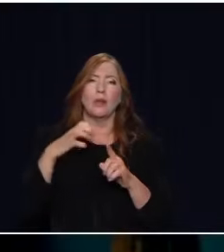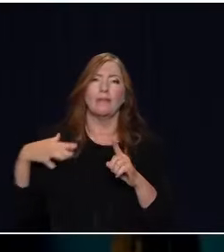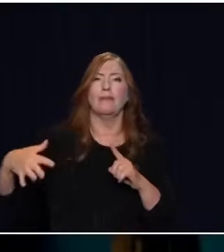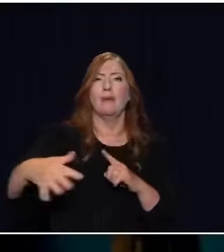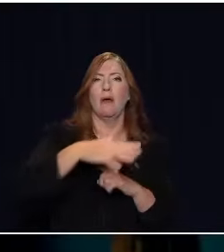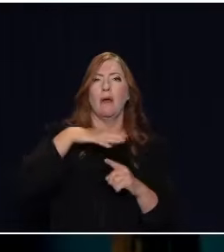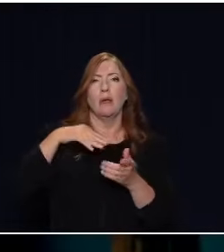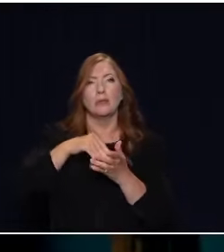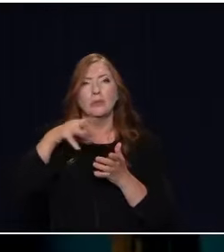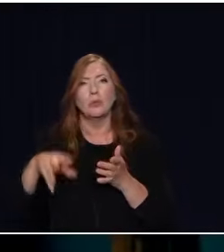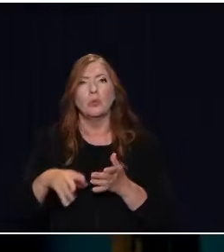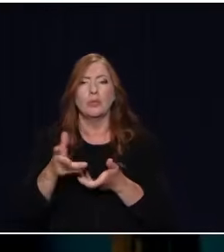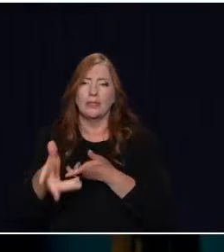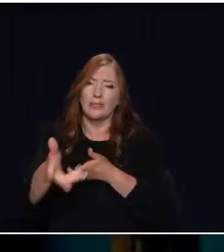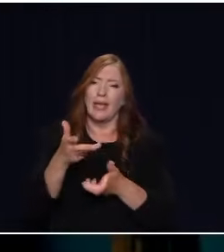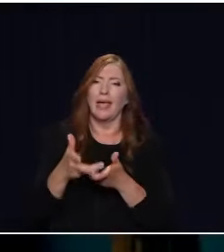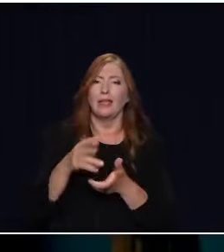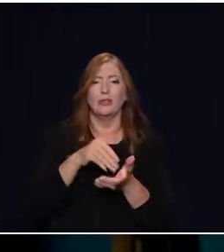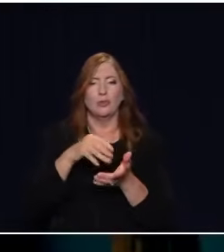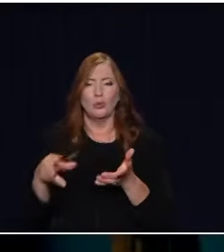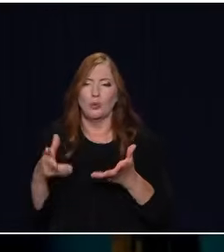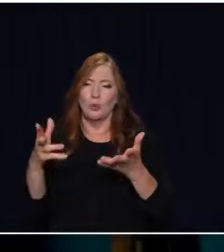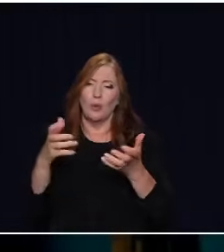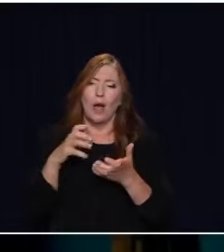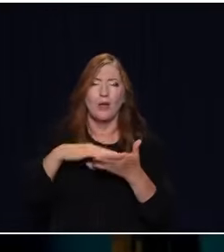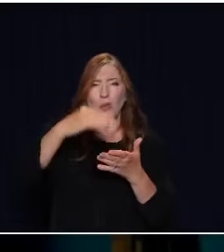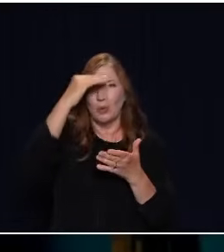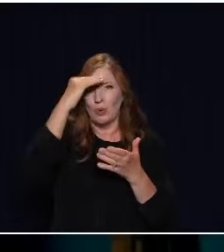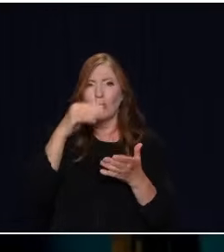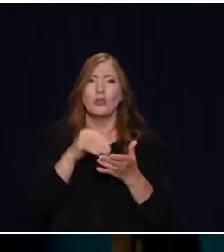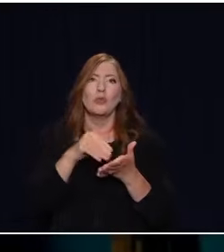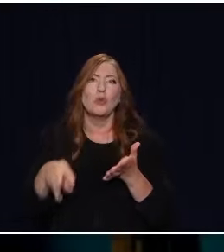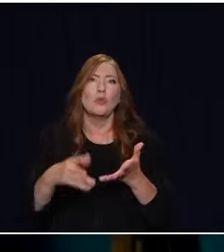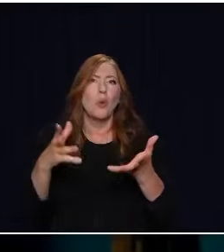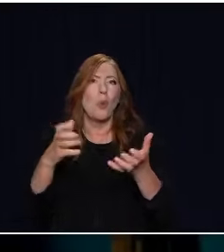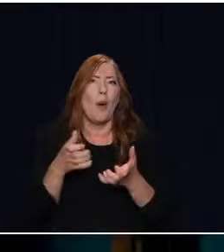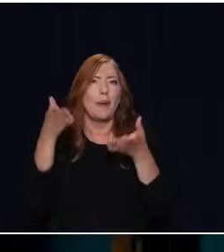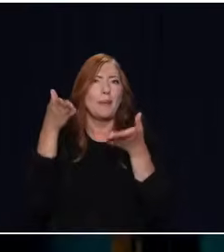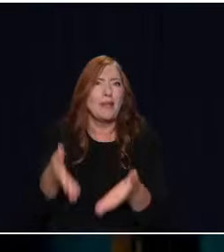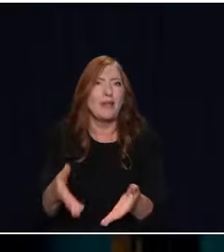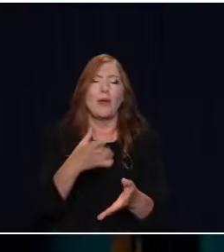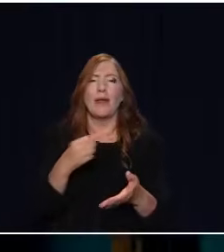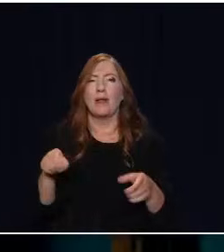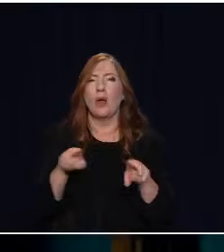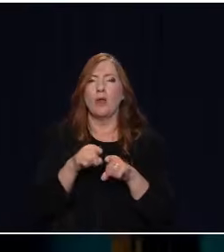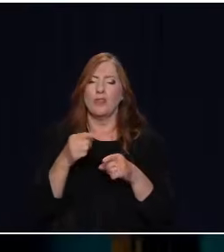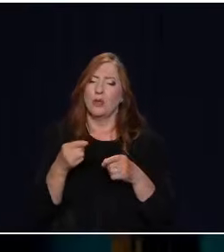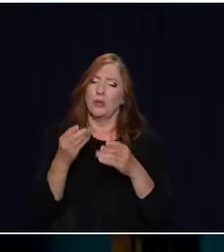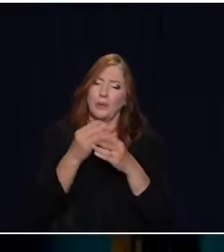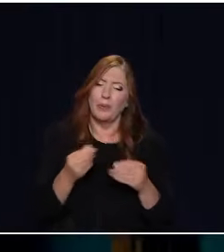BUILDING POSITIVE REINFORCEMENT WITH OUR SCHOOL SYSTEMS AND SCHOOL ENVIRONMENT SO OUR